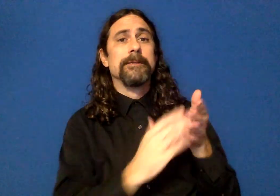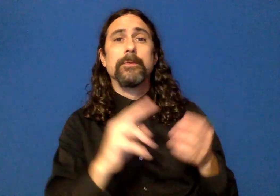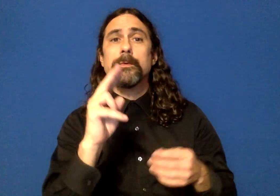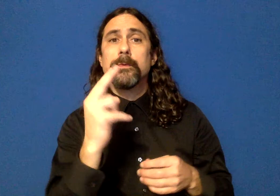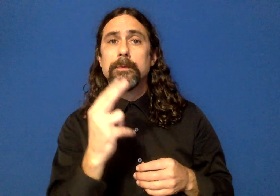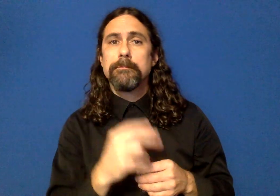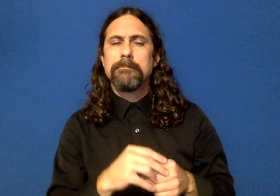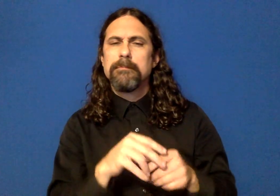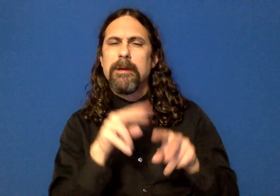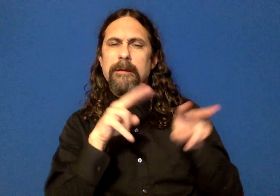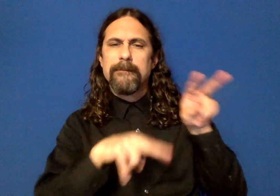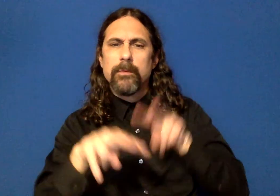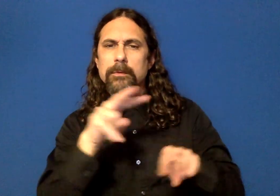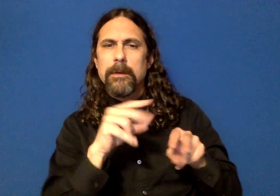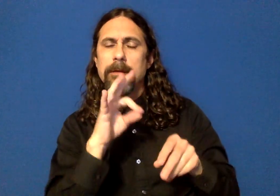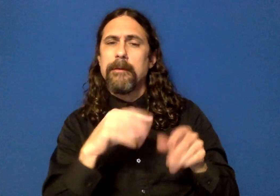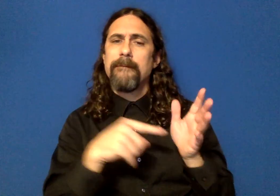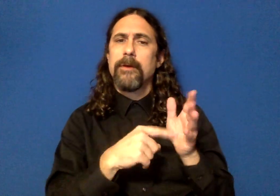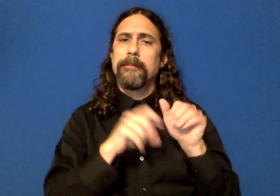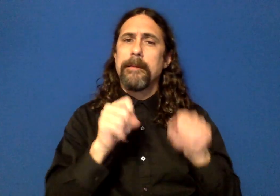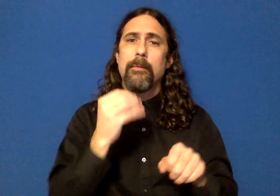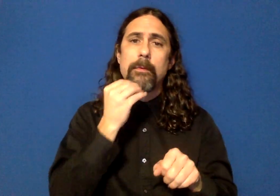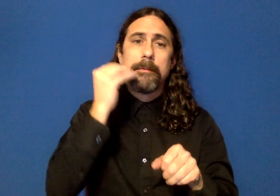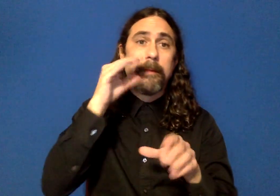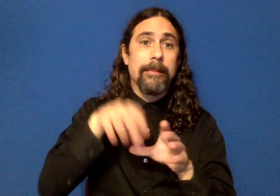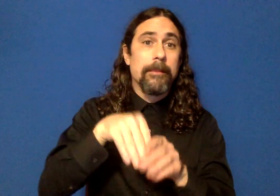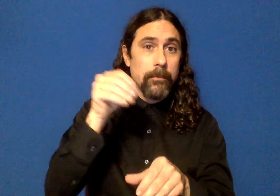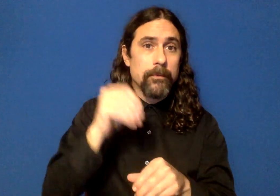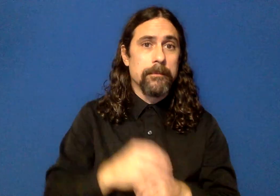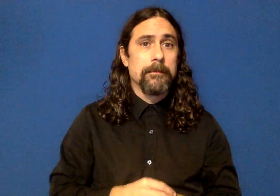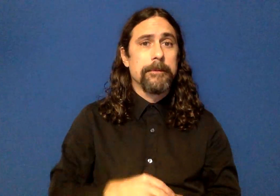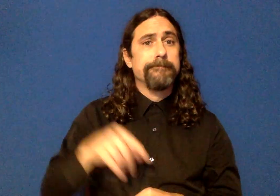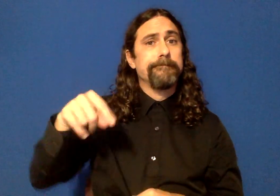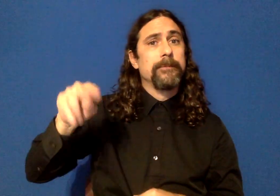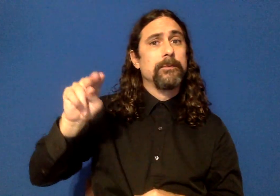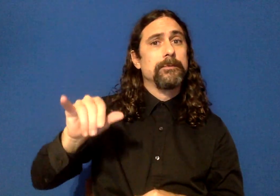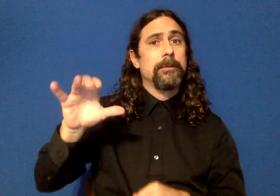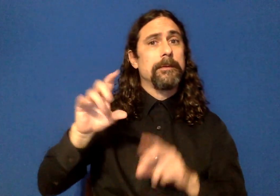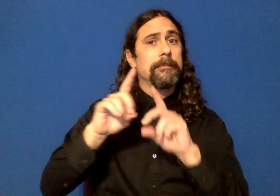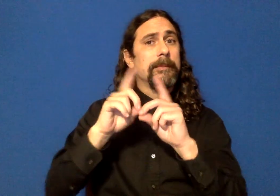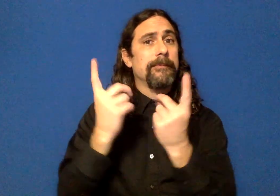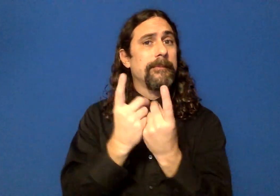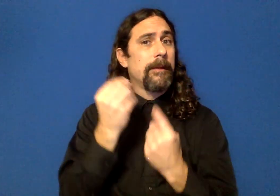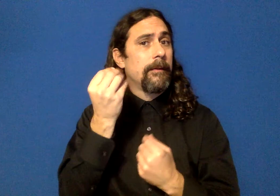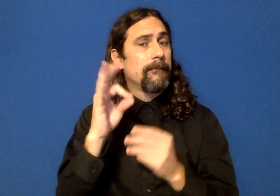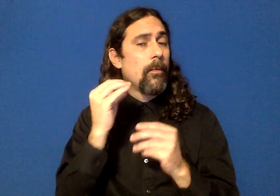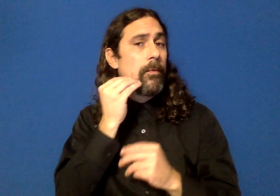The New York City Department of Housing Preservation and Development (HPD) and